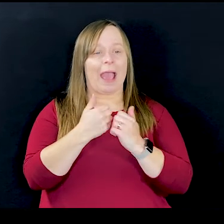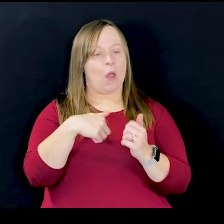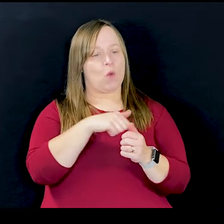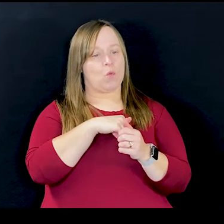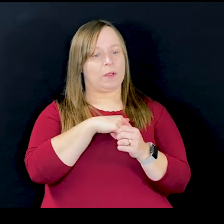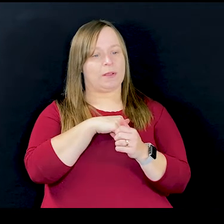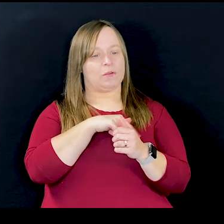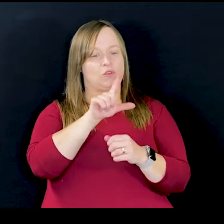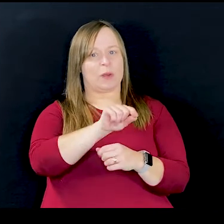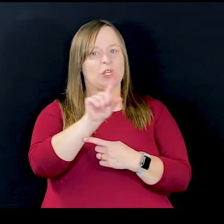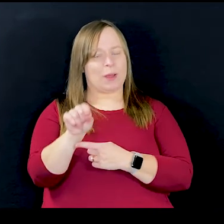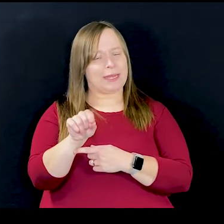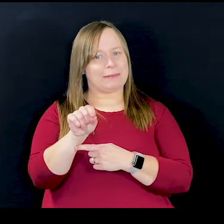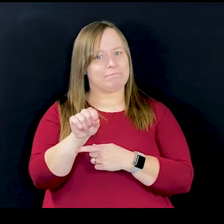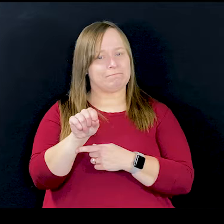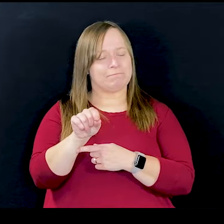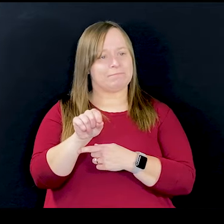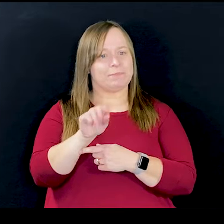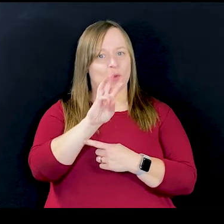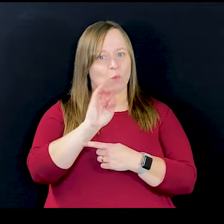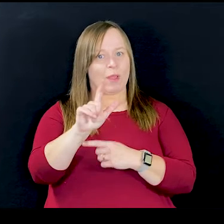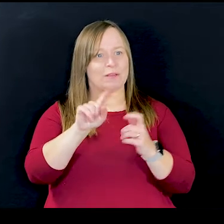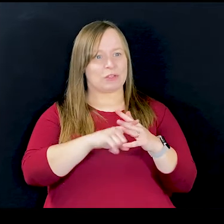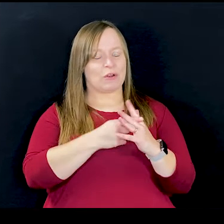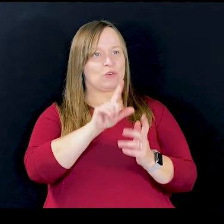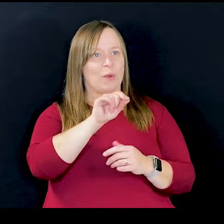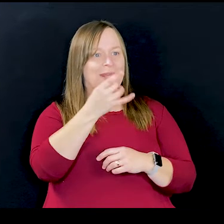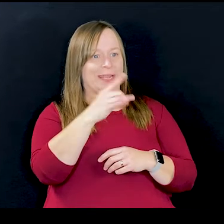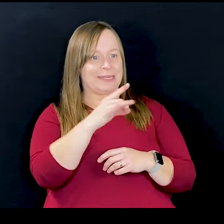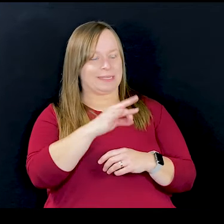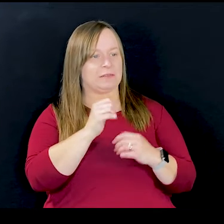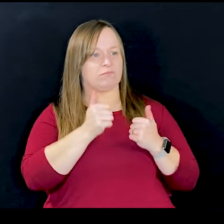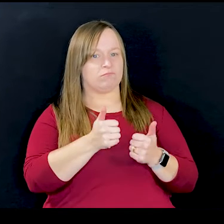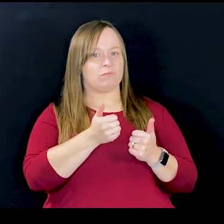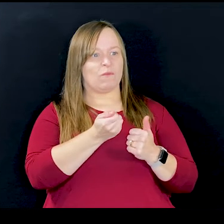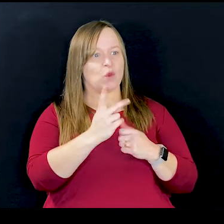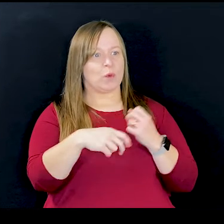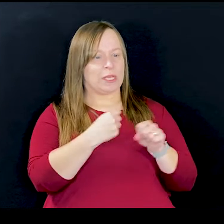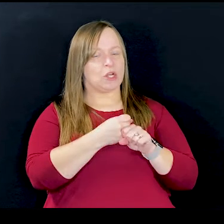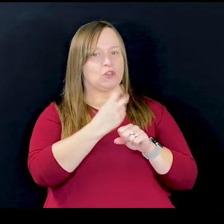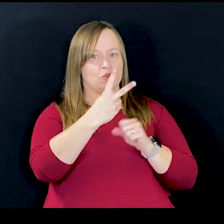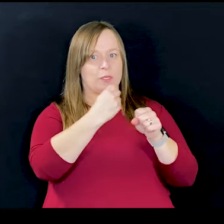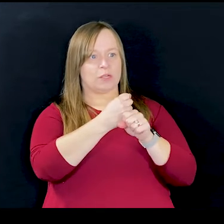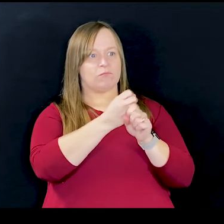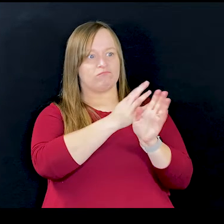we're looking at 2020, right? So Will started this in 2018 and he had a couple of years in.